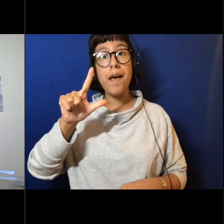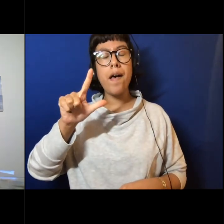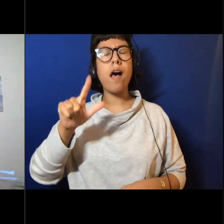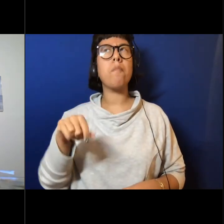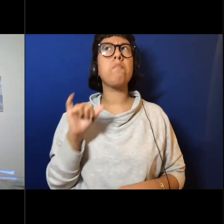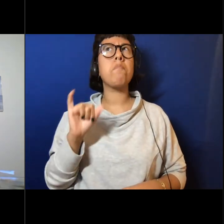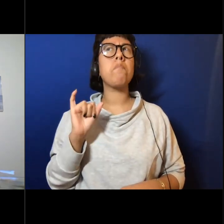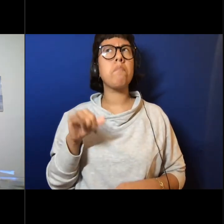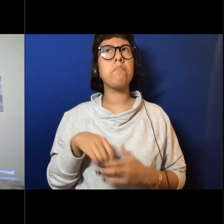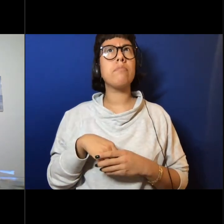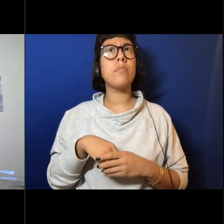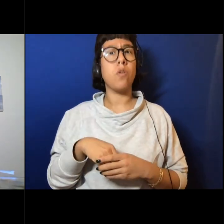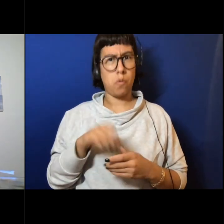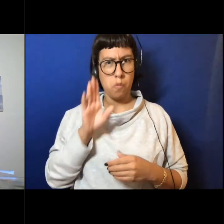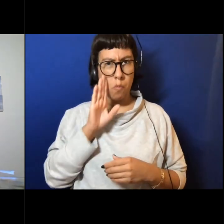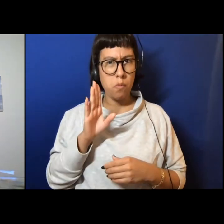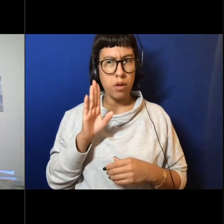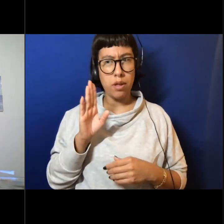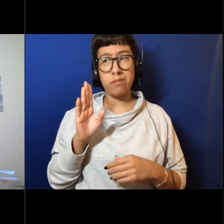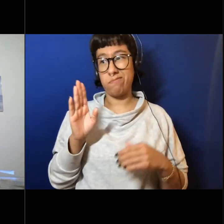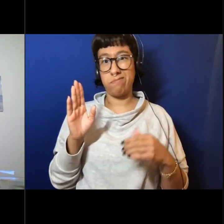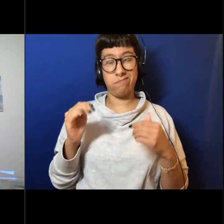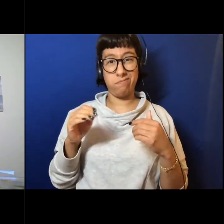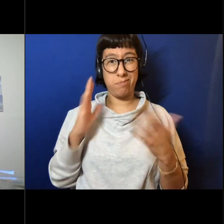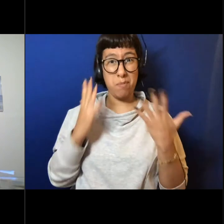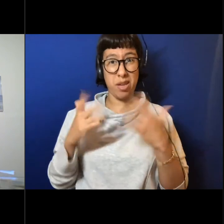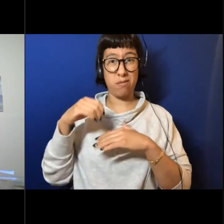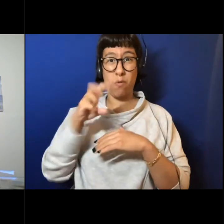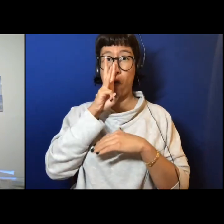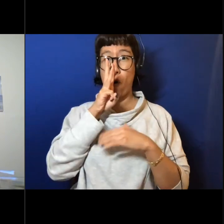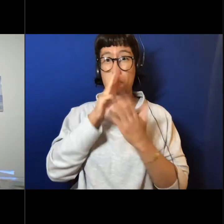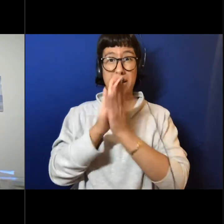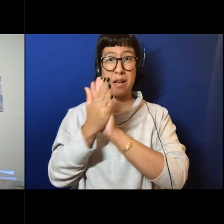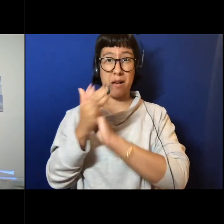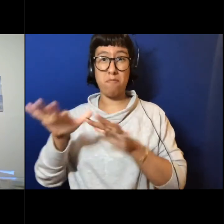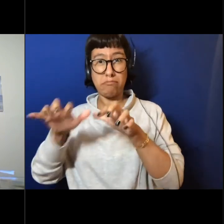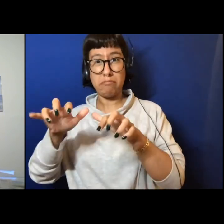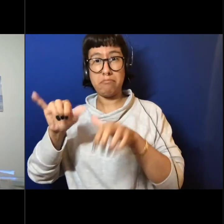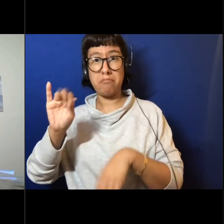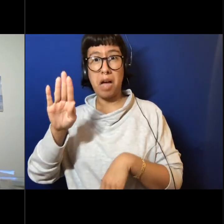will there be ice where you're trying to grow them. And William says, maybe you want to know how many oysters